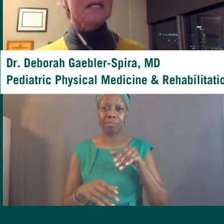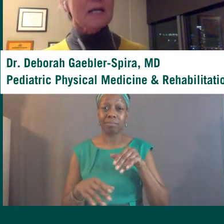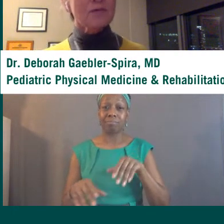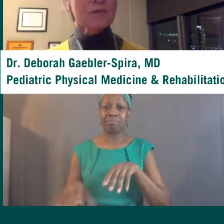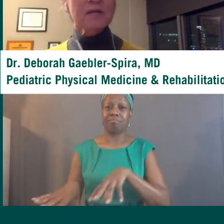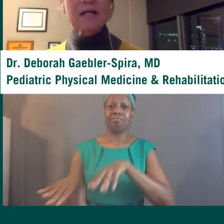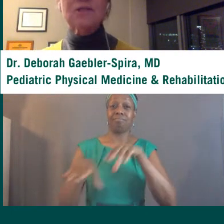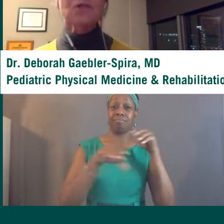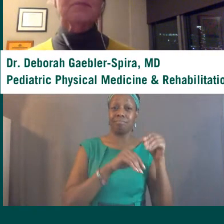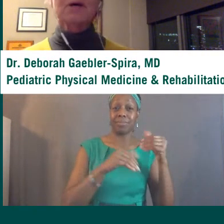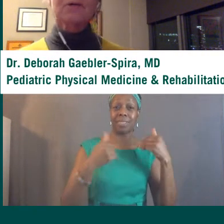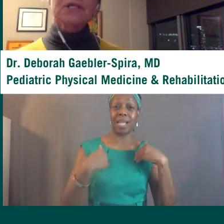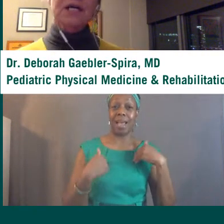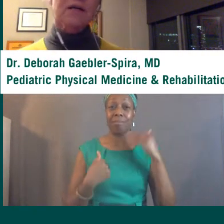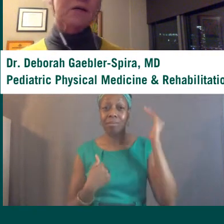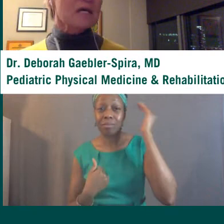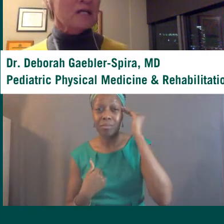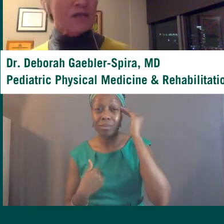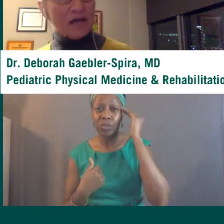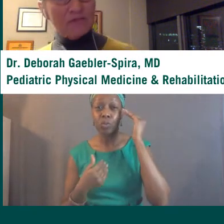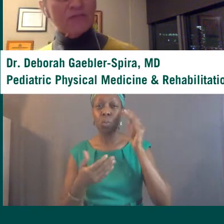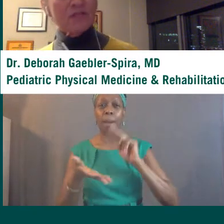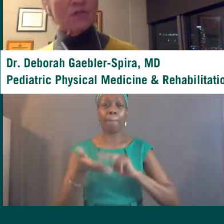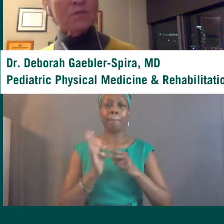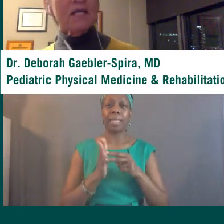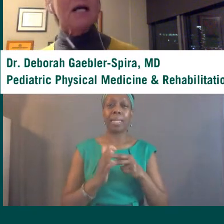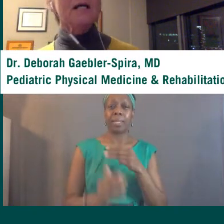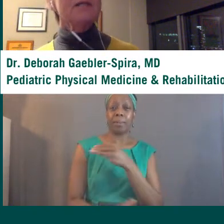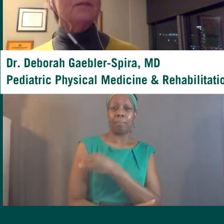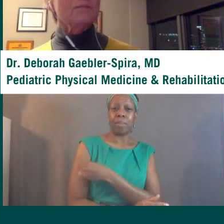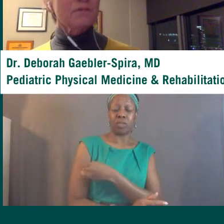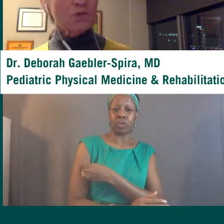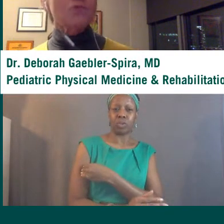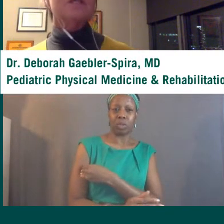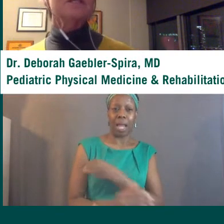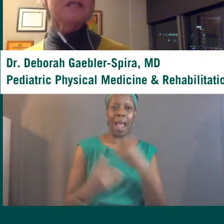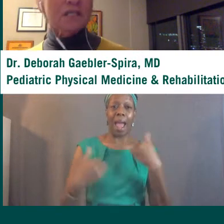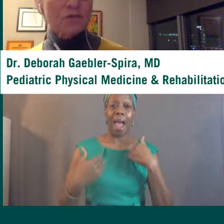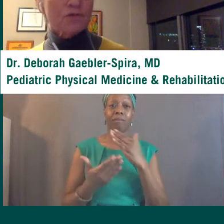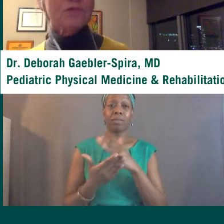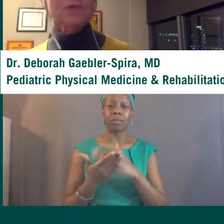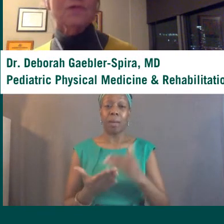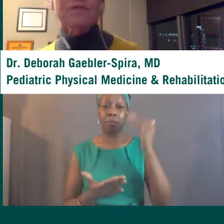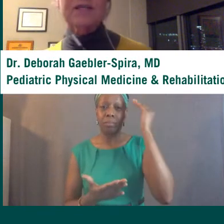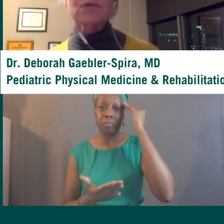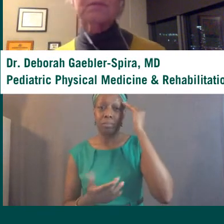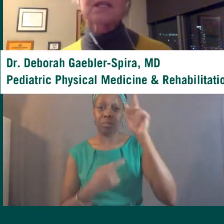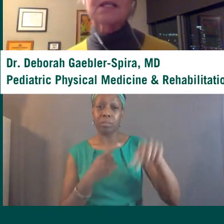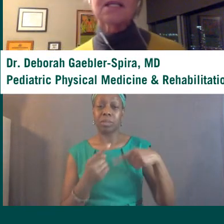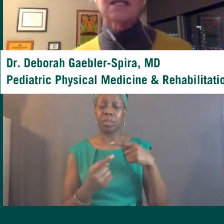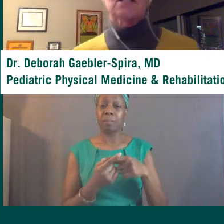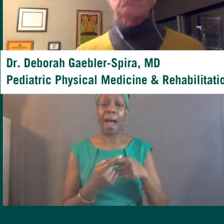Gain some knowledge about the evidence behind the strengthening and endurance and flexibility.